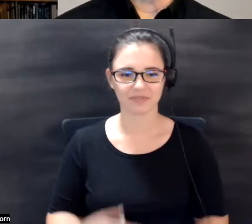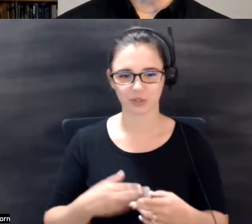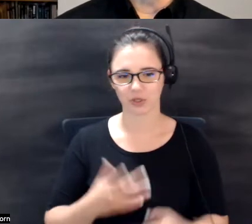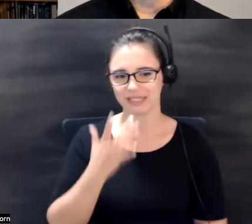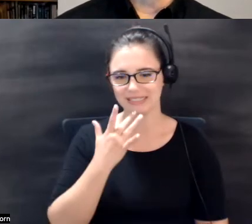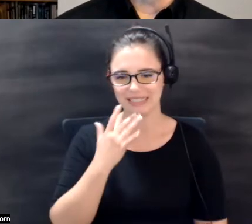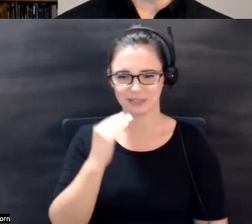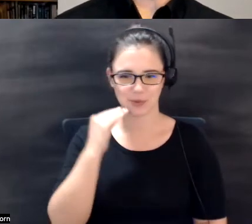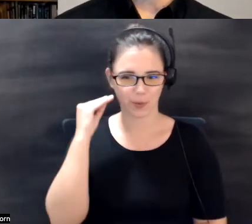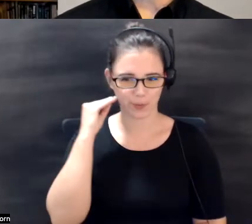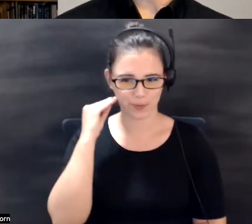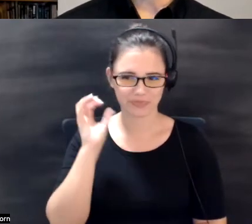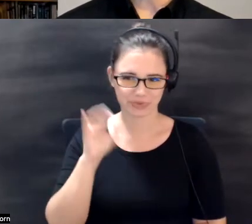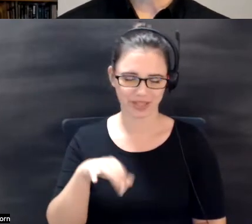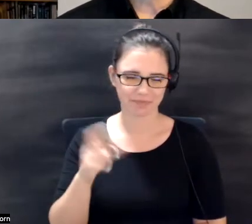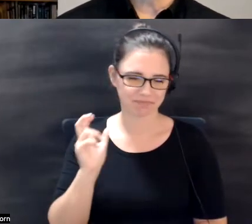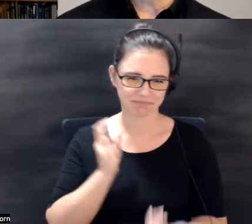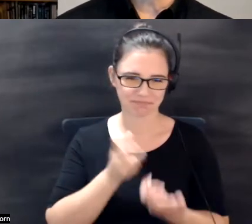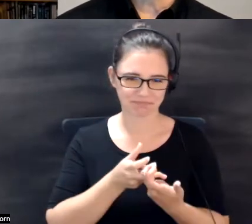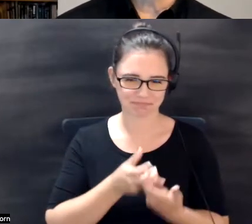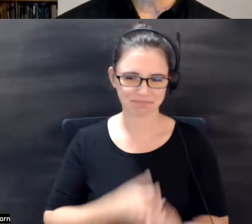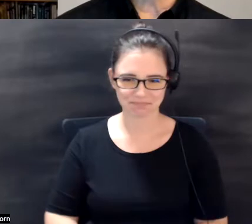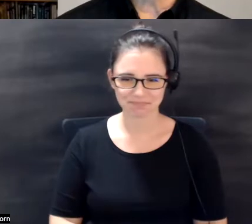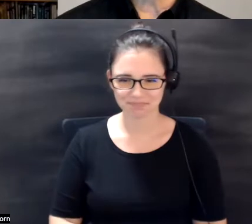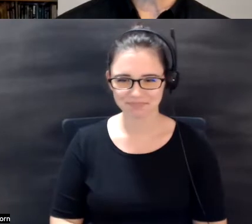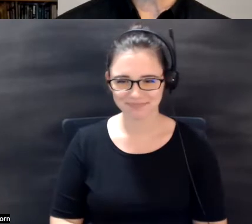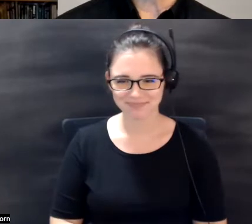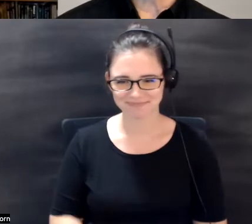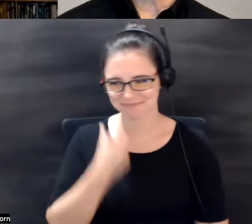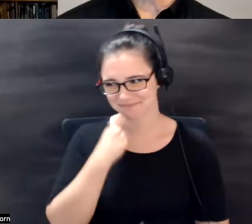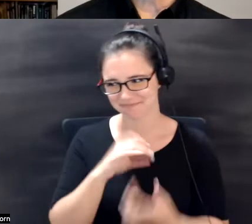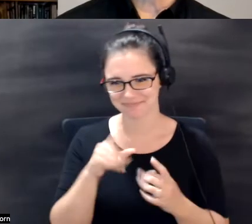So that's, that's, uh that's funny. We just thought about that one and